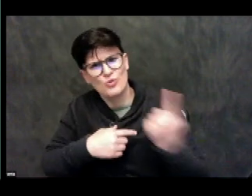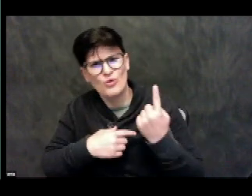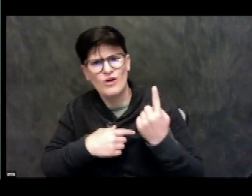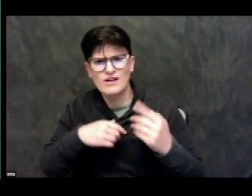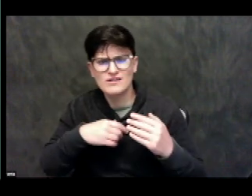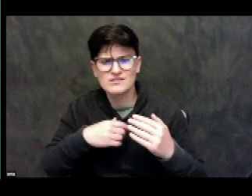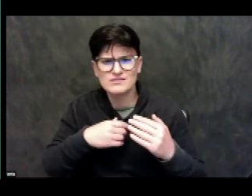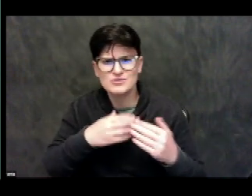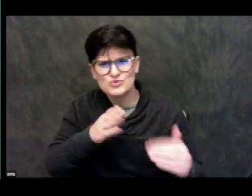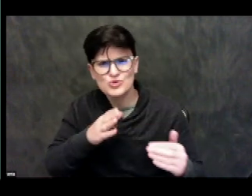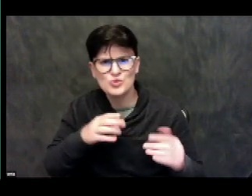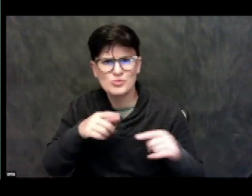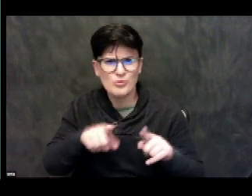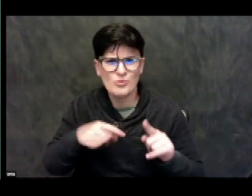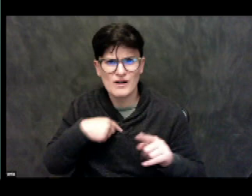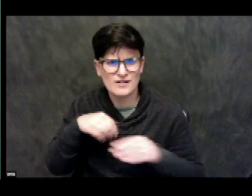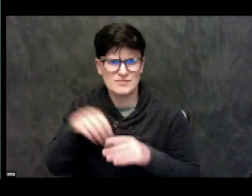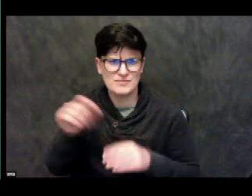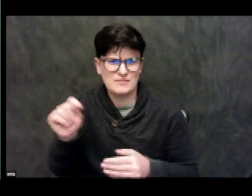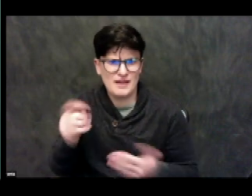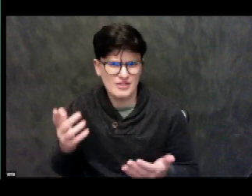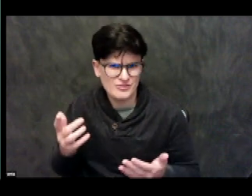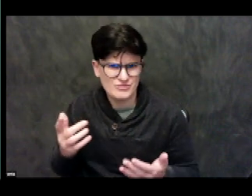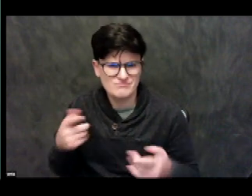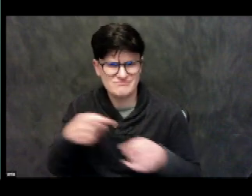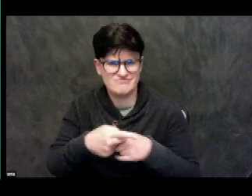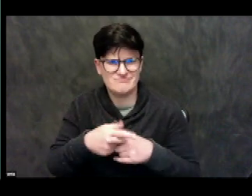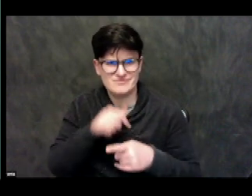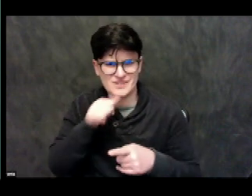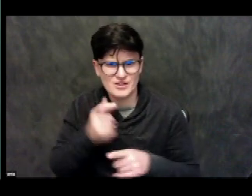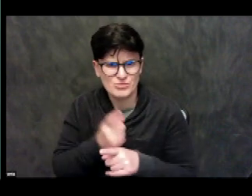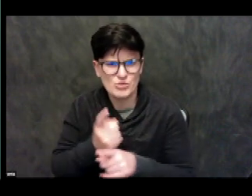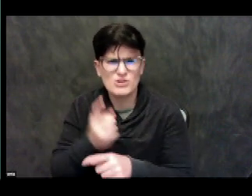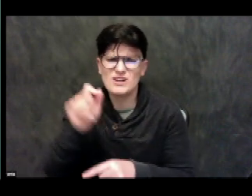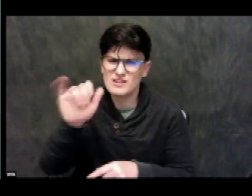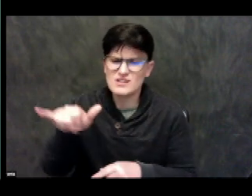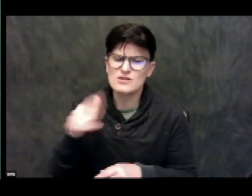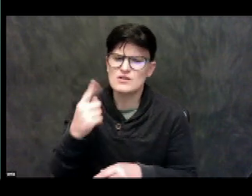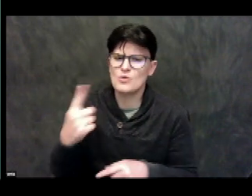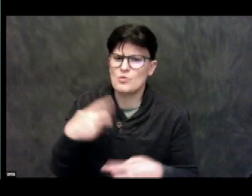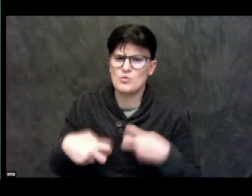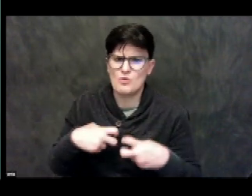That was one big problem that I didn't know I had to worry about.